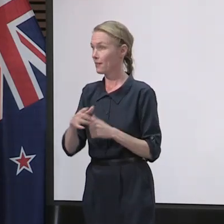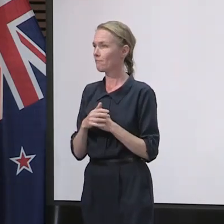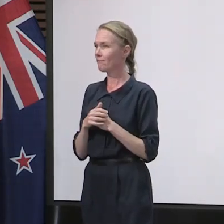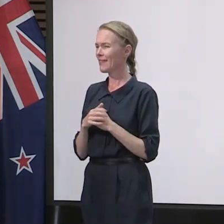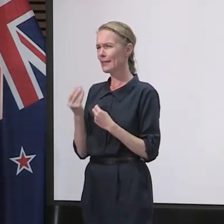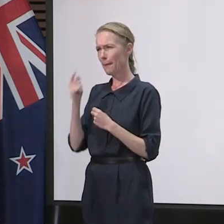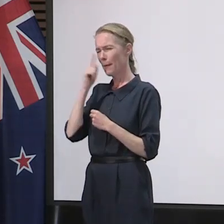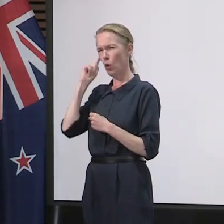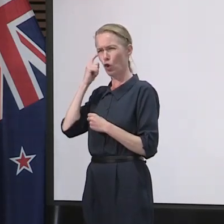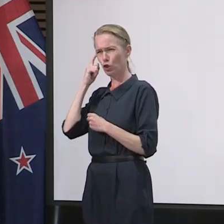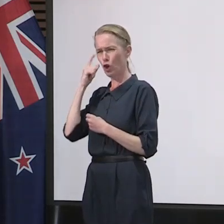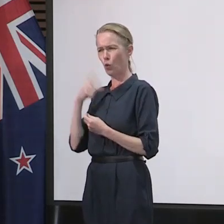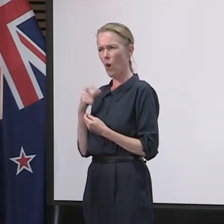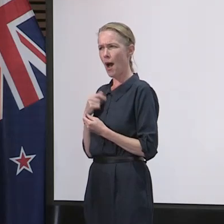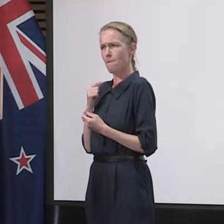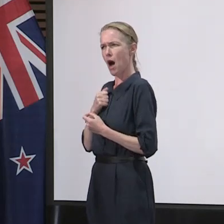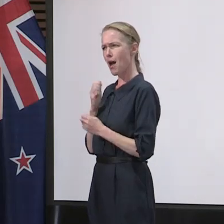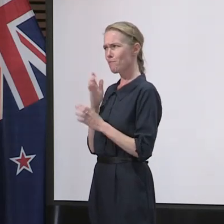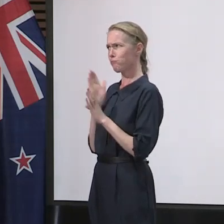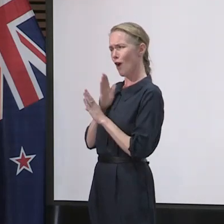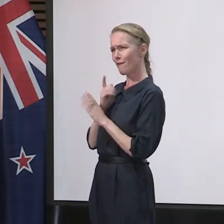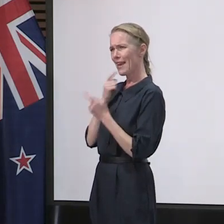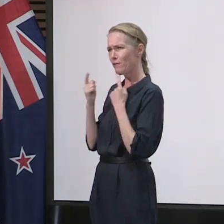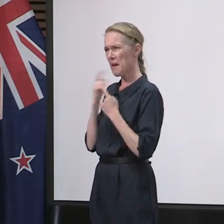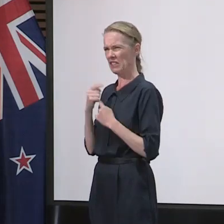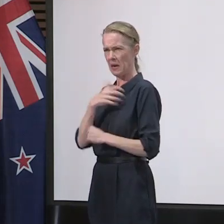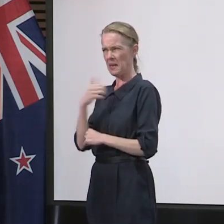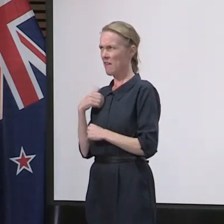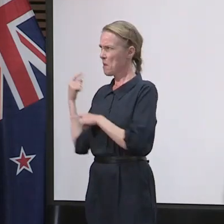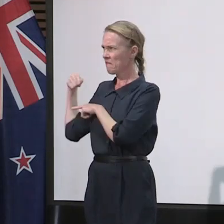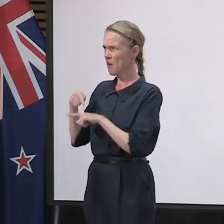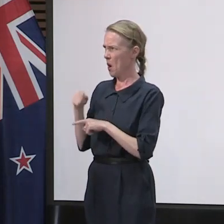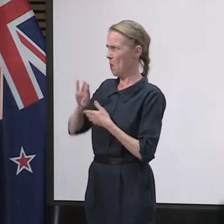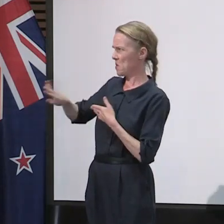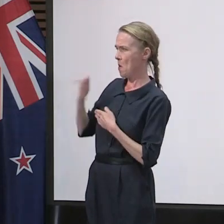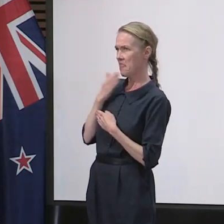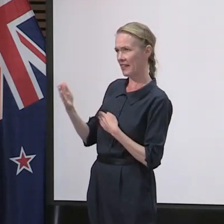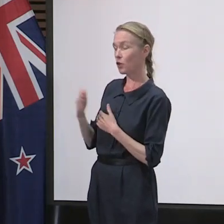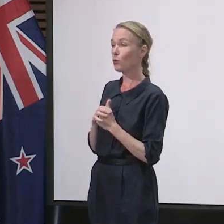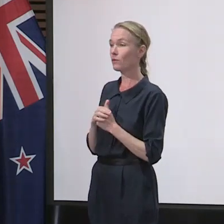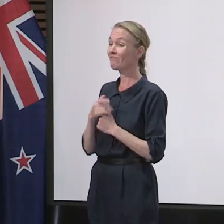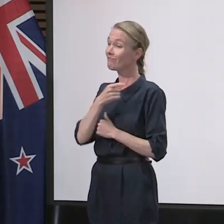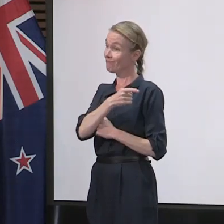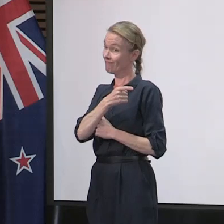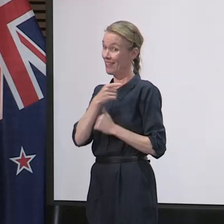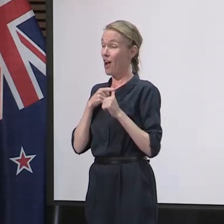What do you say to people who are quite concerned about privacy? This has